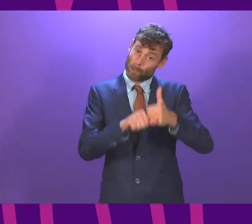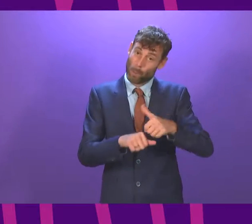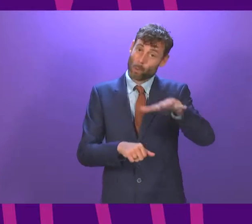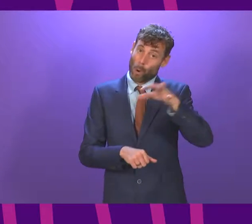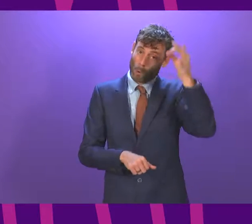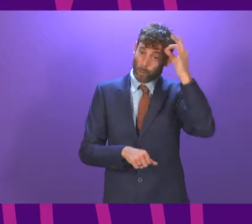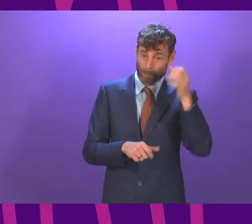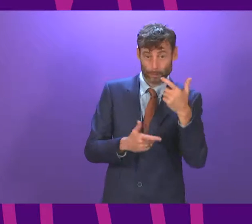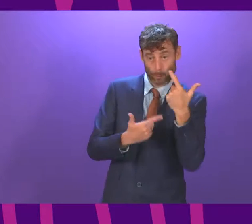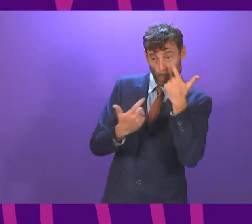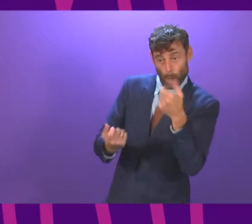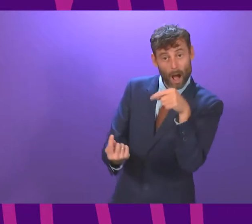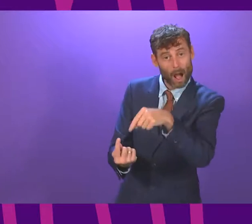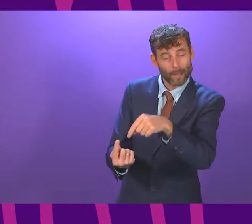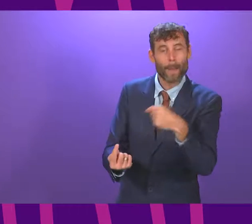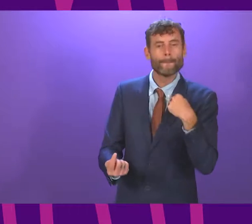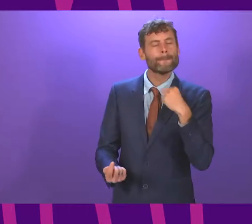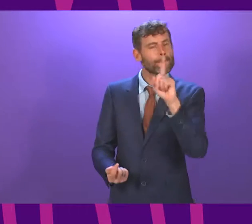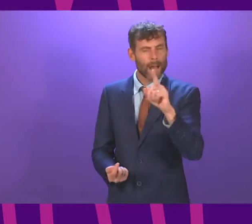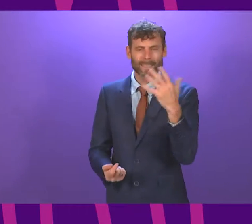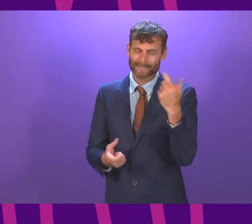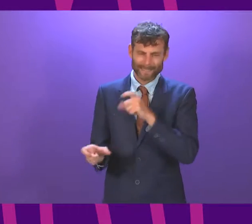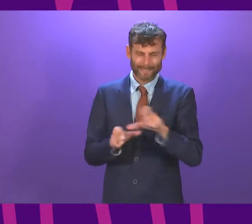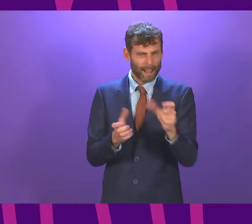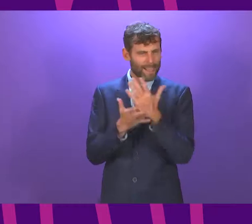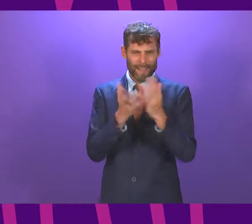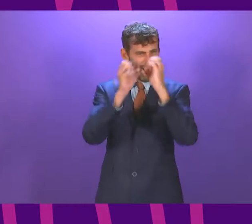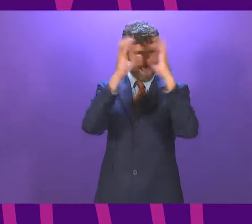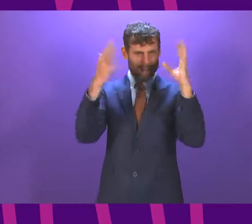for answers to those questions. We will continue to pose them. However, I hope that, with good